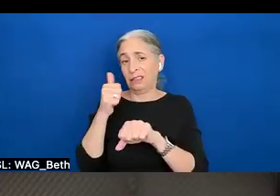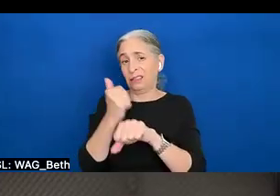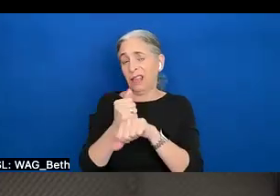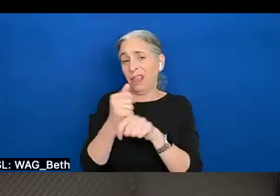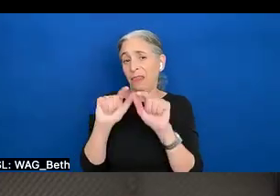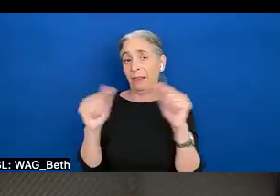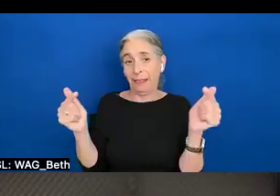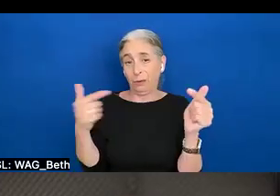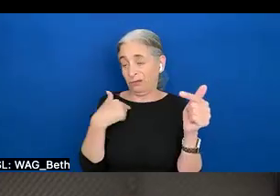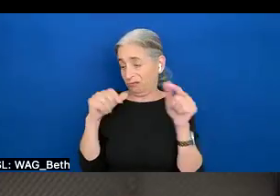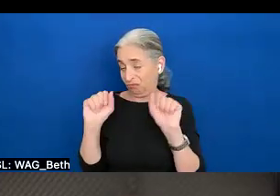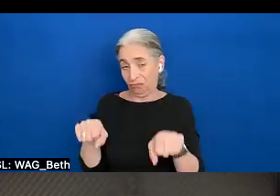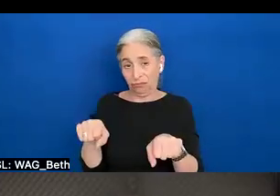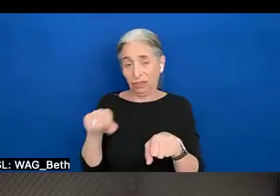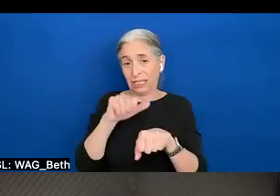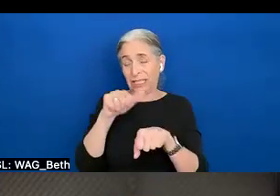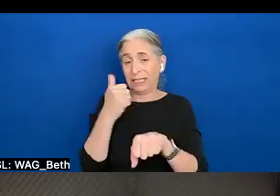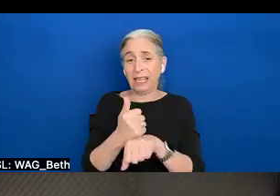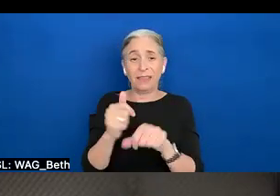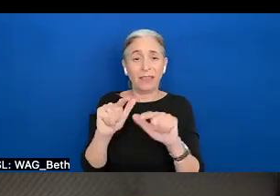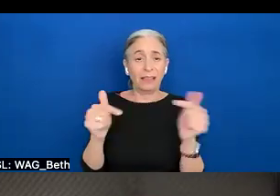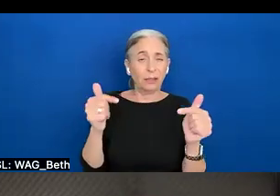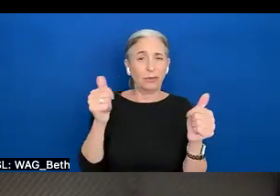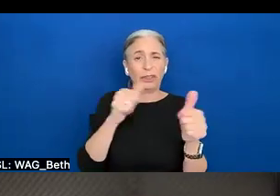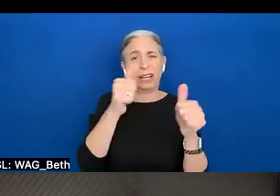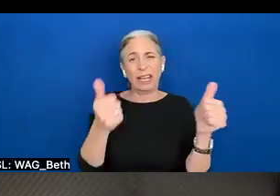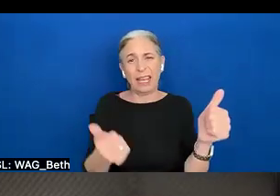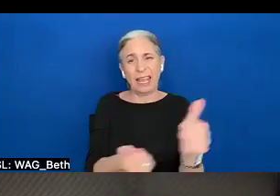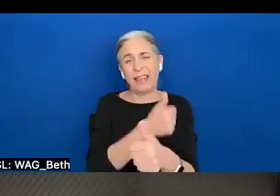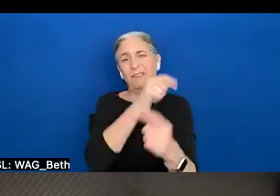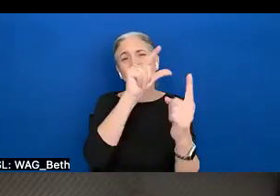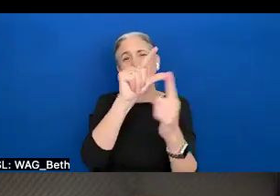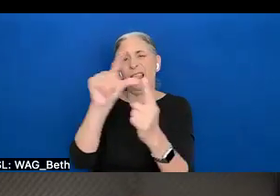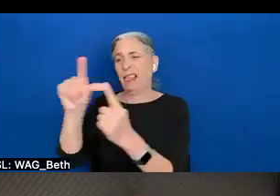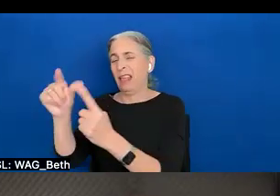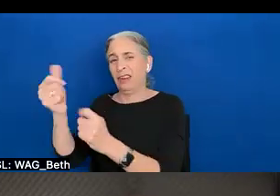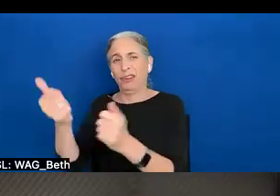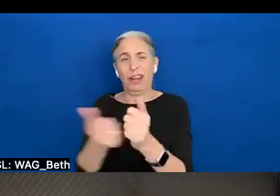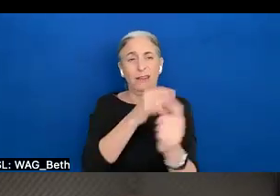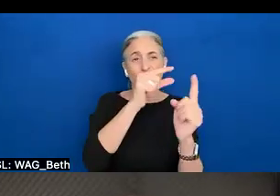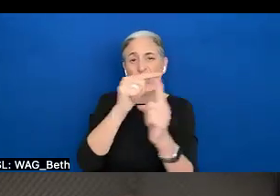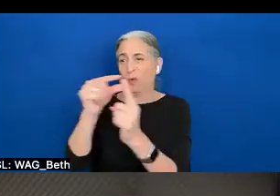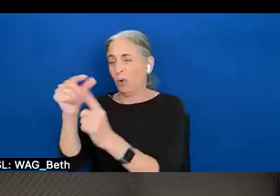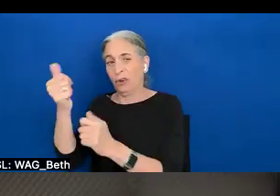And I can set the language for every single letter or